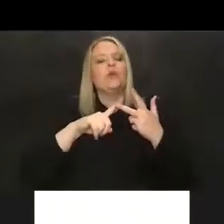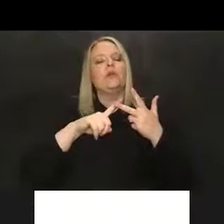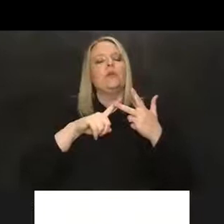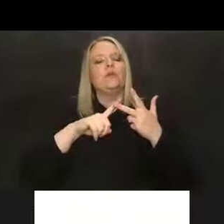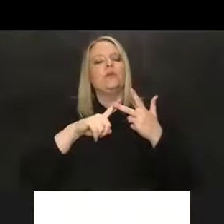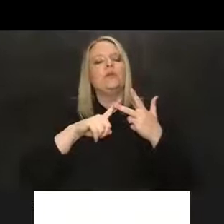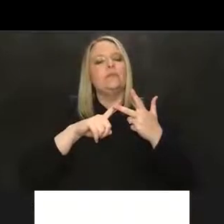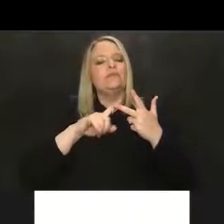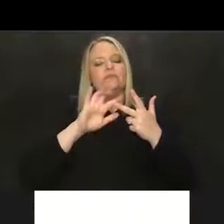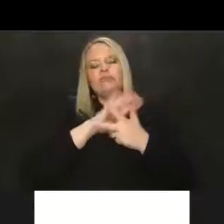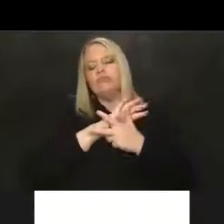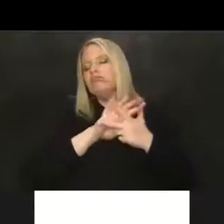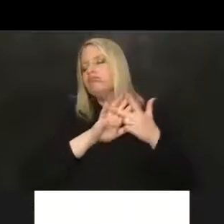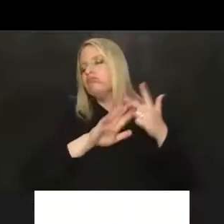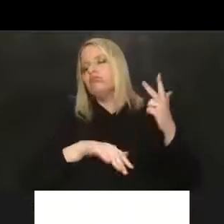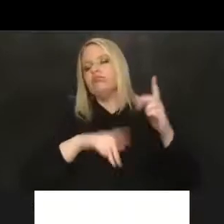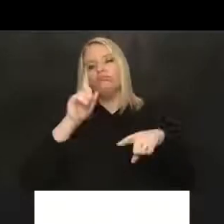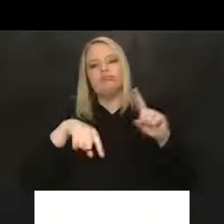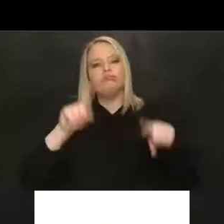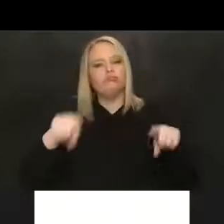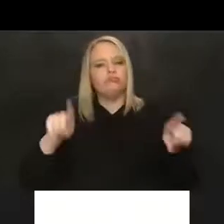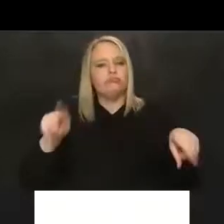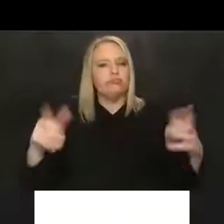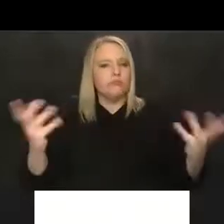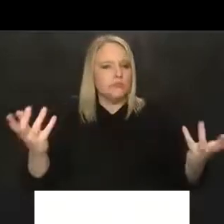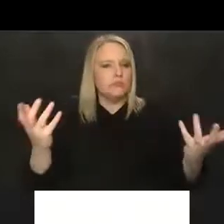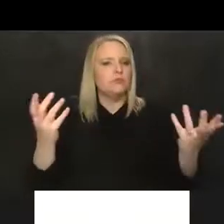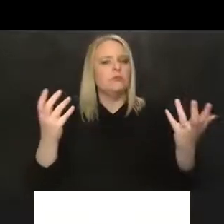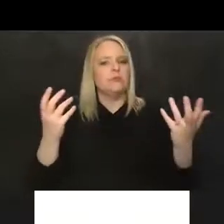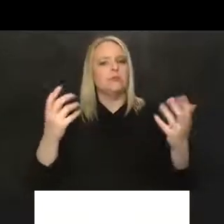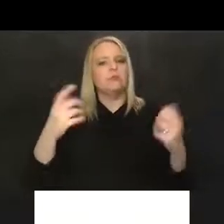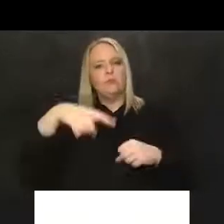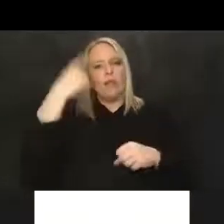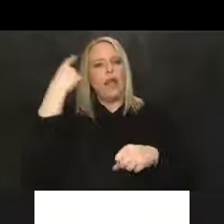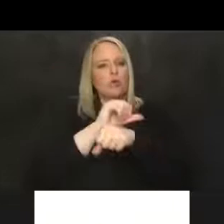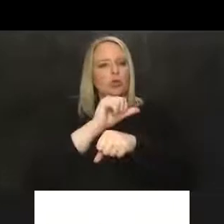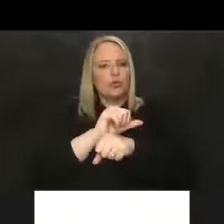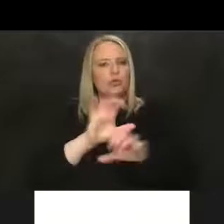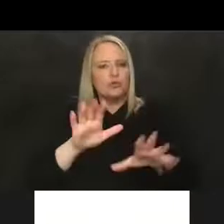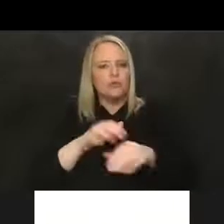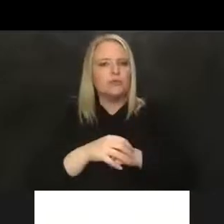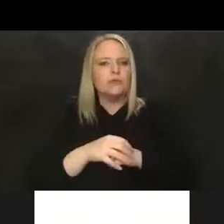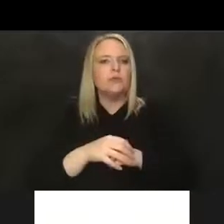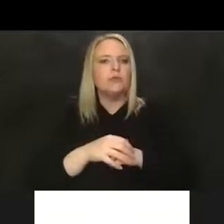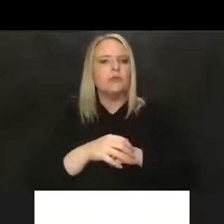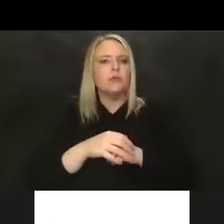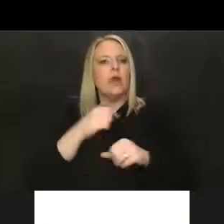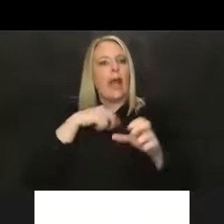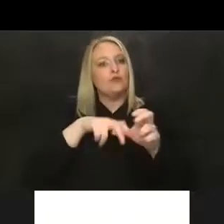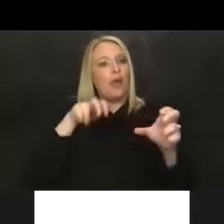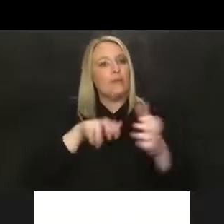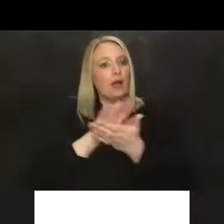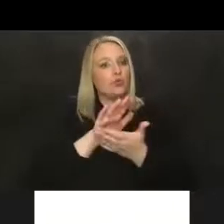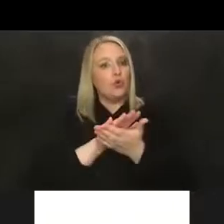just, you know, the whole canon of black work. And I dropped out of school, I hated it, I was out-